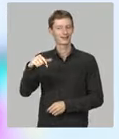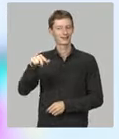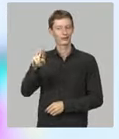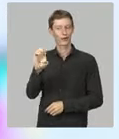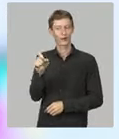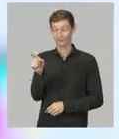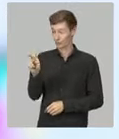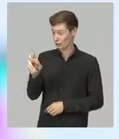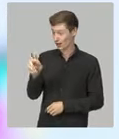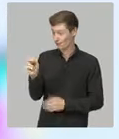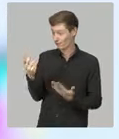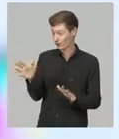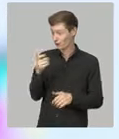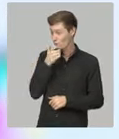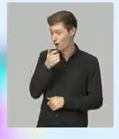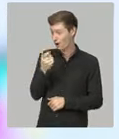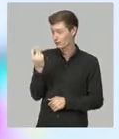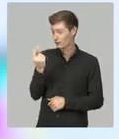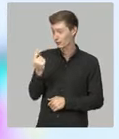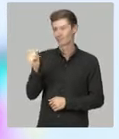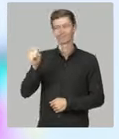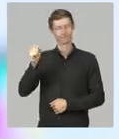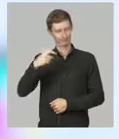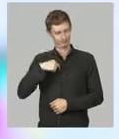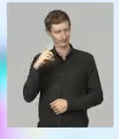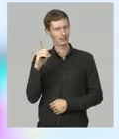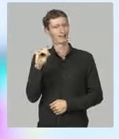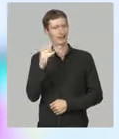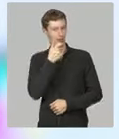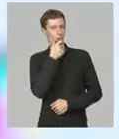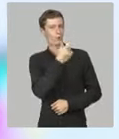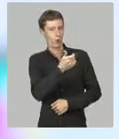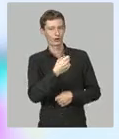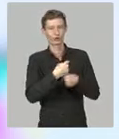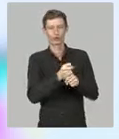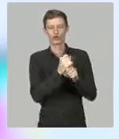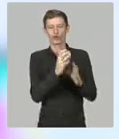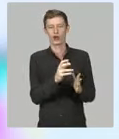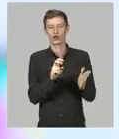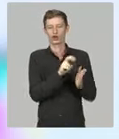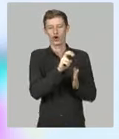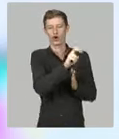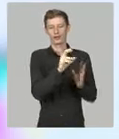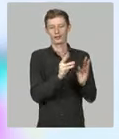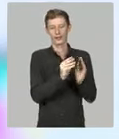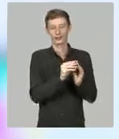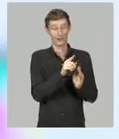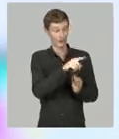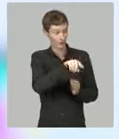LABS FACEBOOK PAGE OR POP INTO ONE OF THE OTHER LOCATIONS